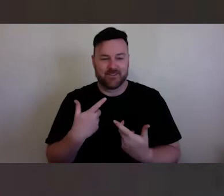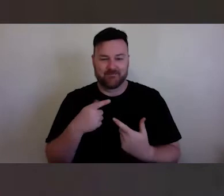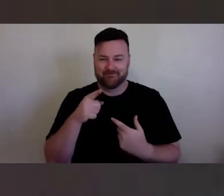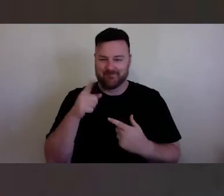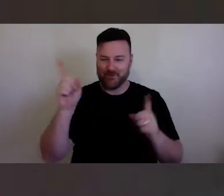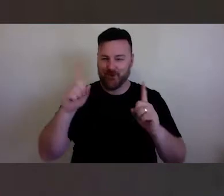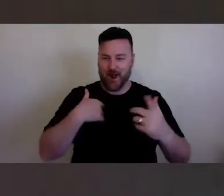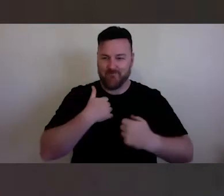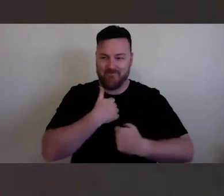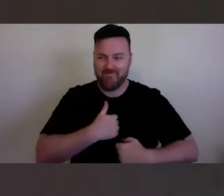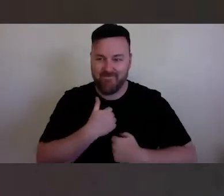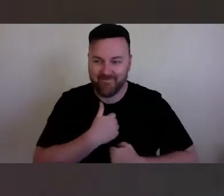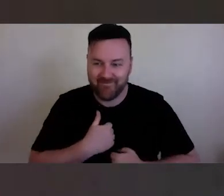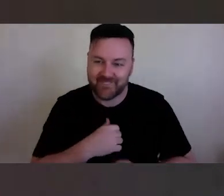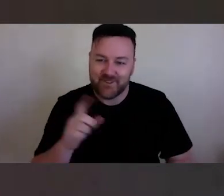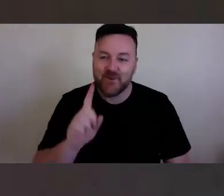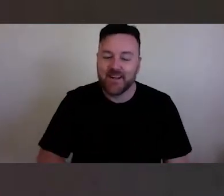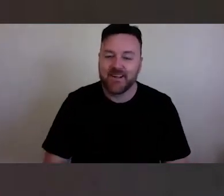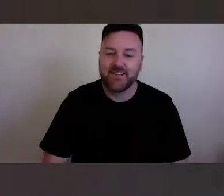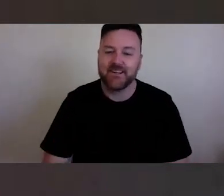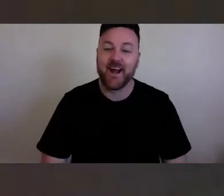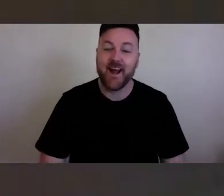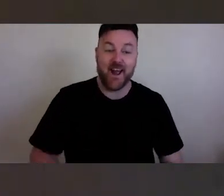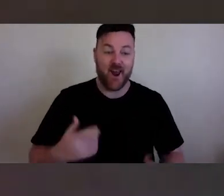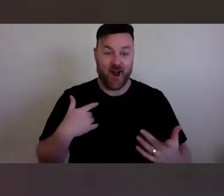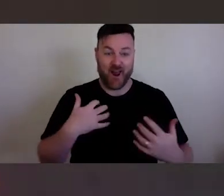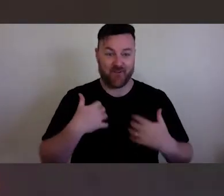look forward to geeking out with you and with Brad, our special guest